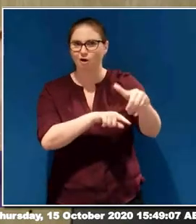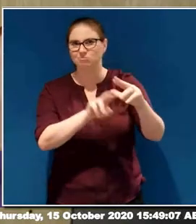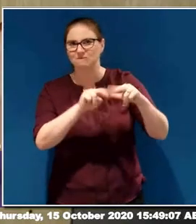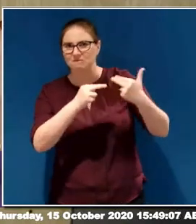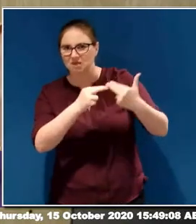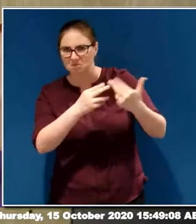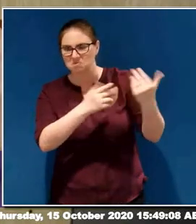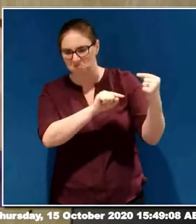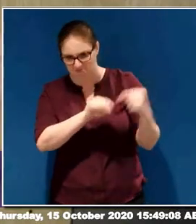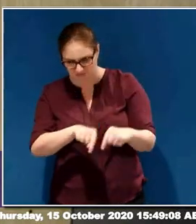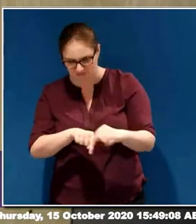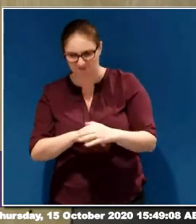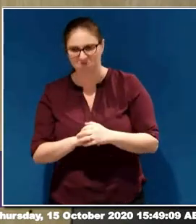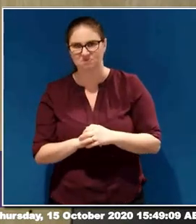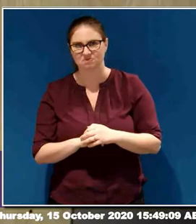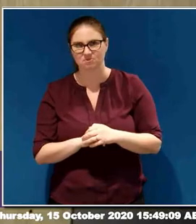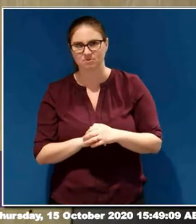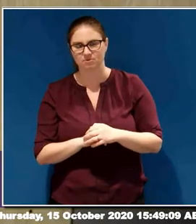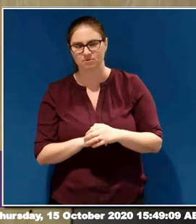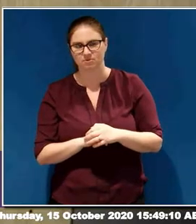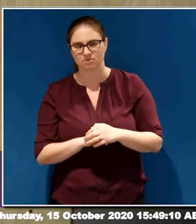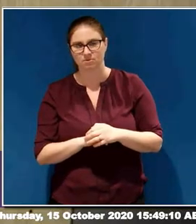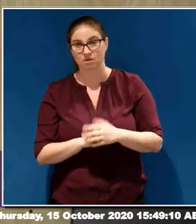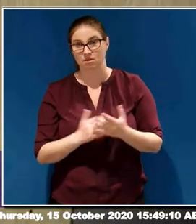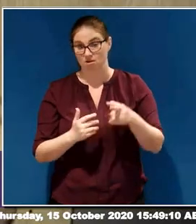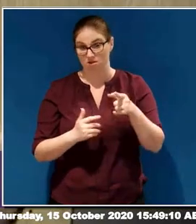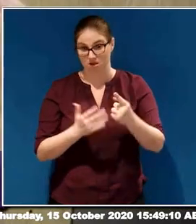positive trajectory or a negative one.